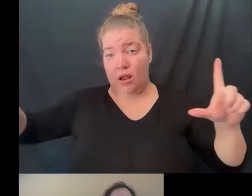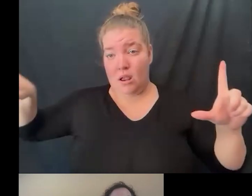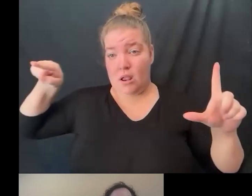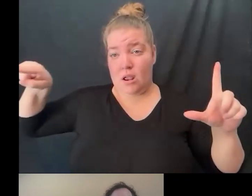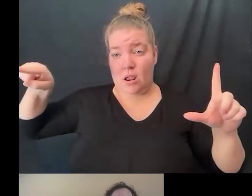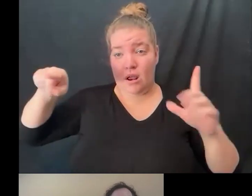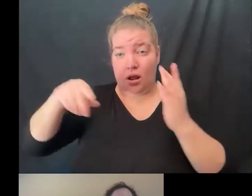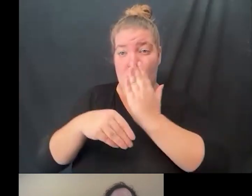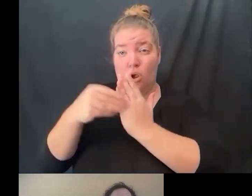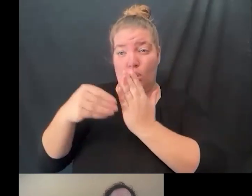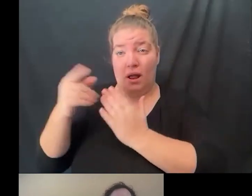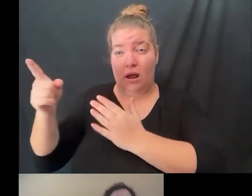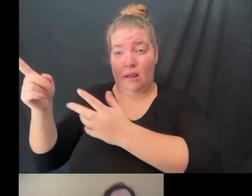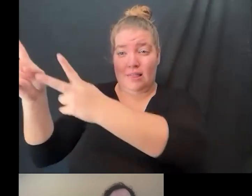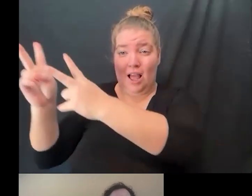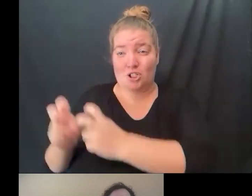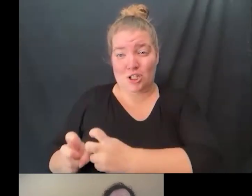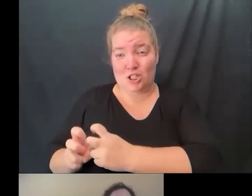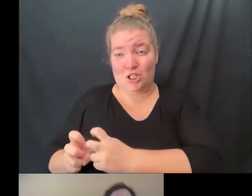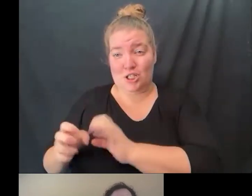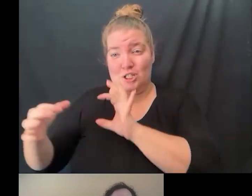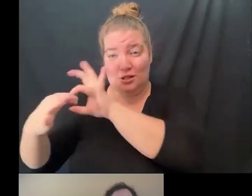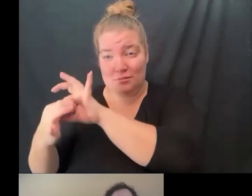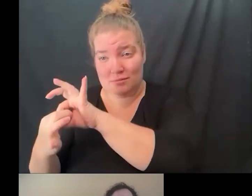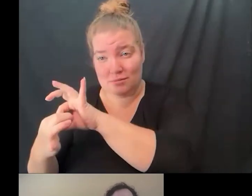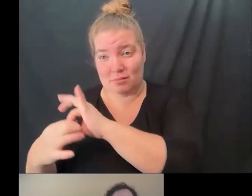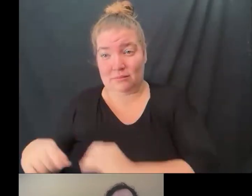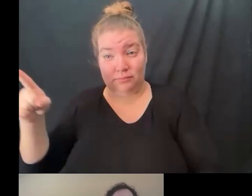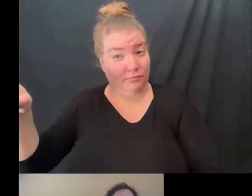and it's pointing to documents for download